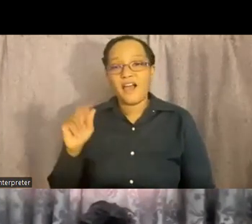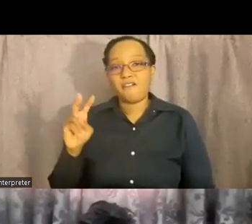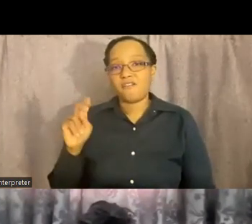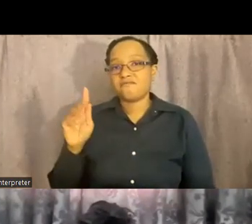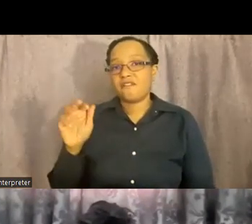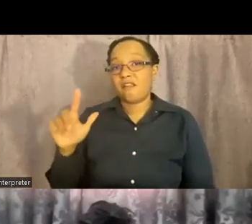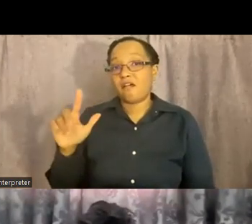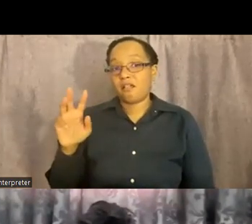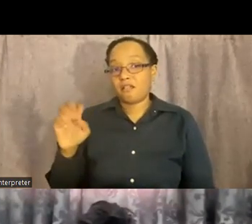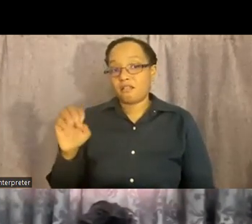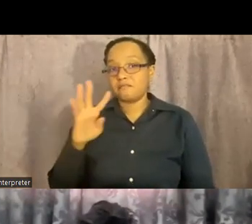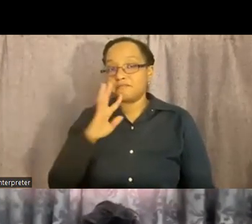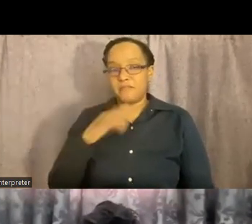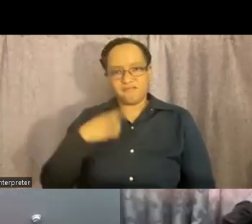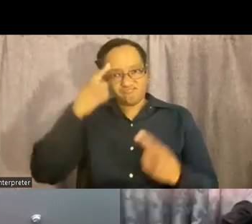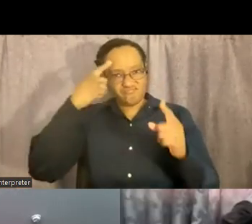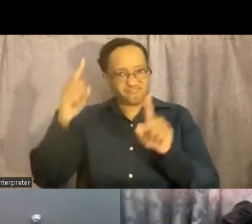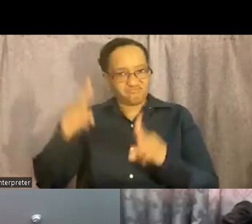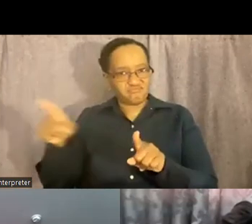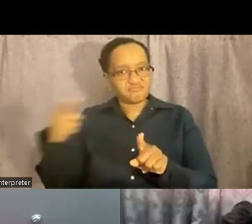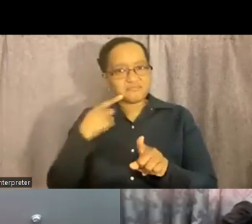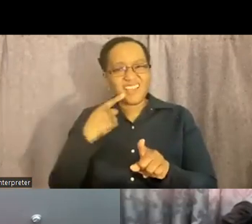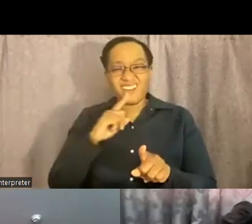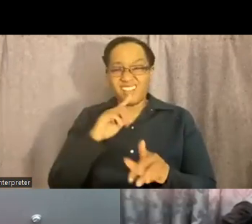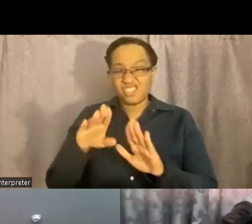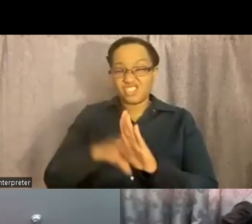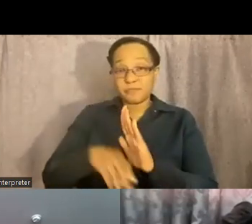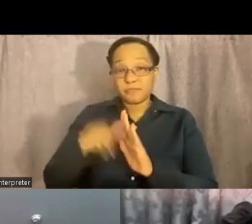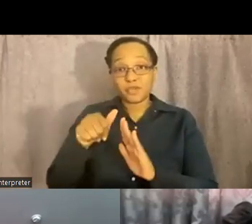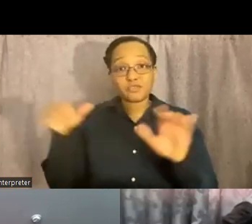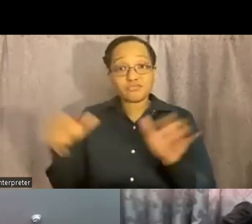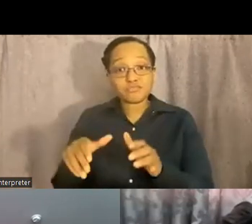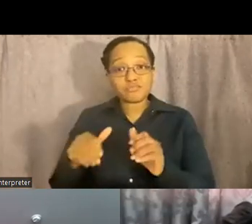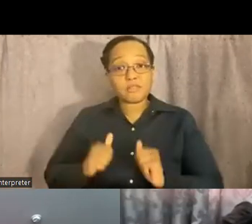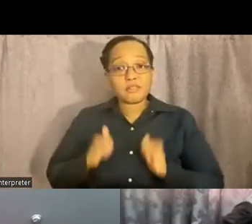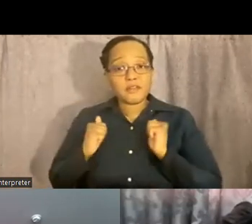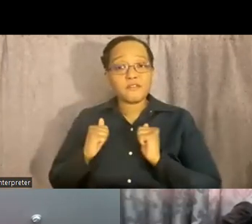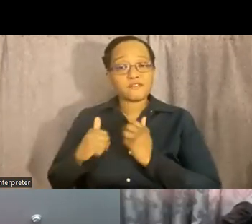It is actually cheaper too, as well.